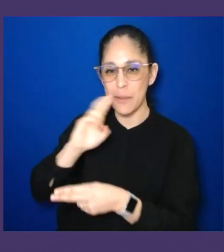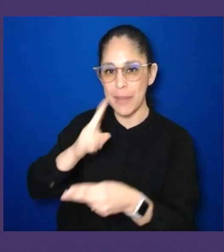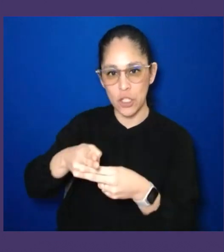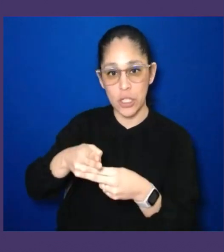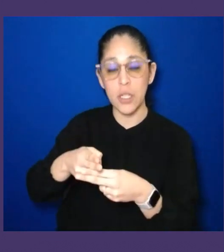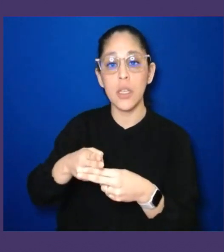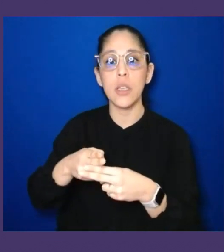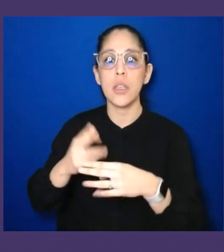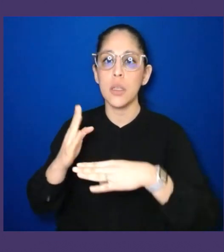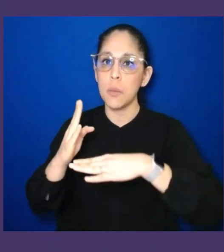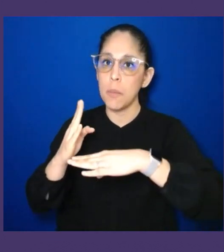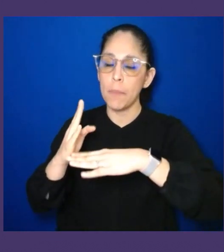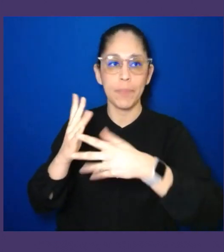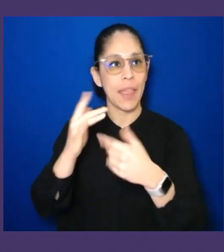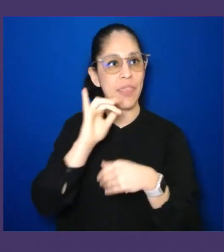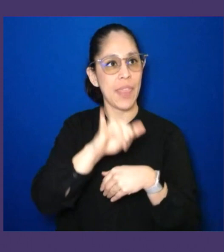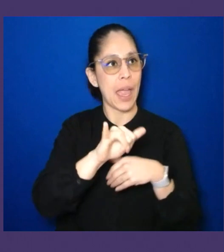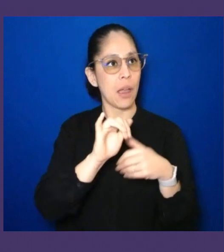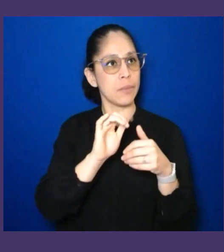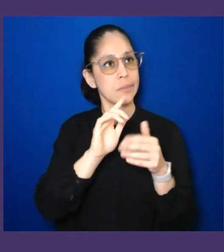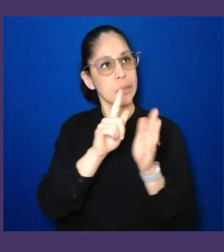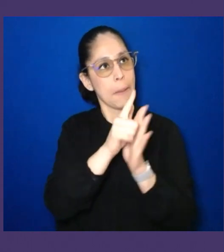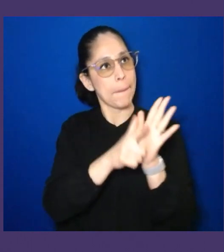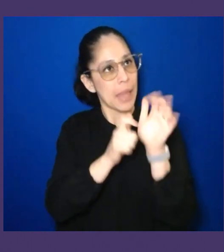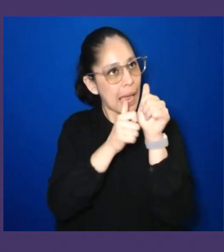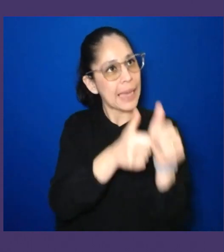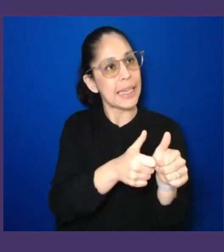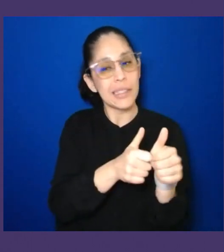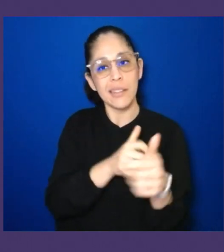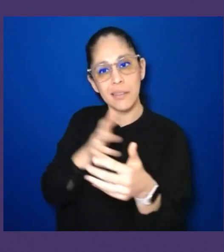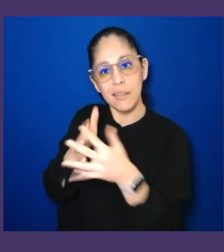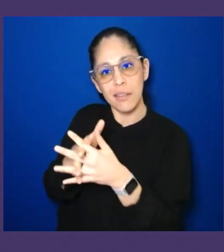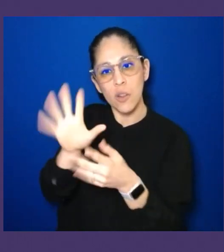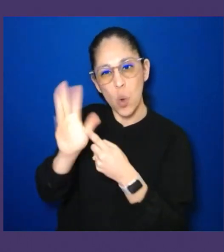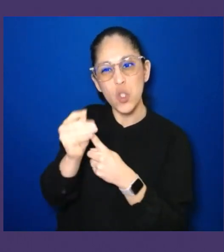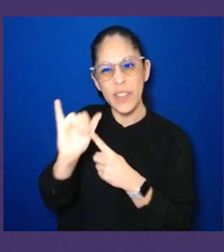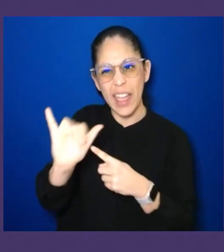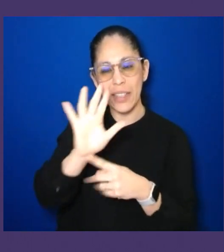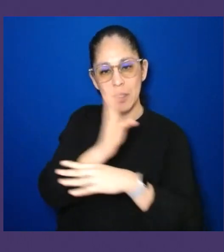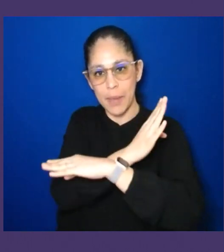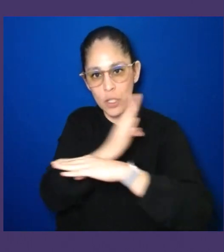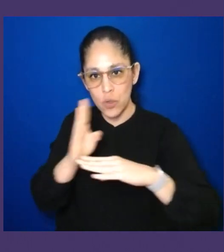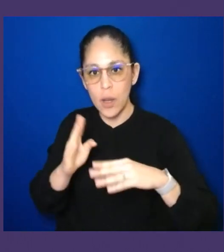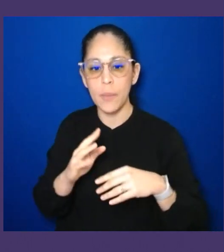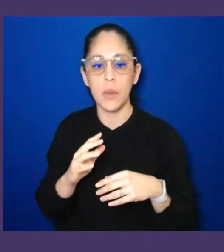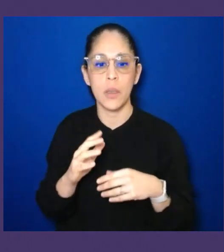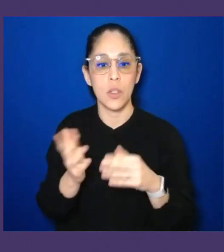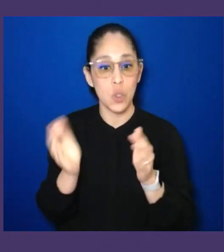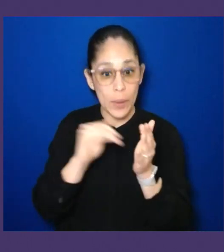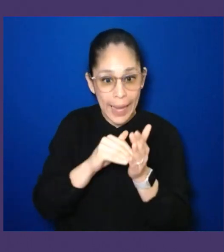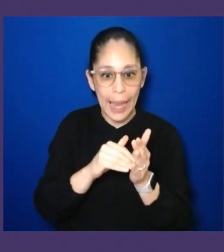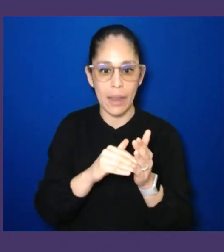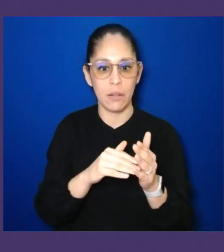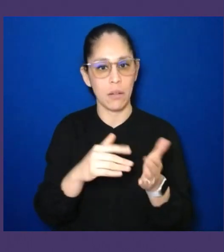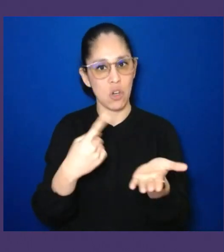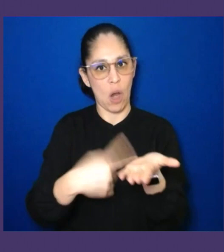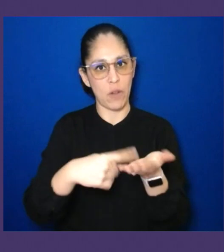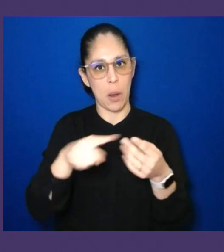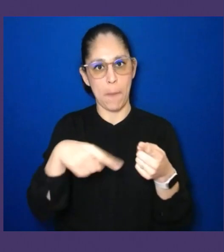and moving the conversation past compliance with externally- imposed policies and making it an intrinsic element of culture.